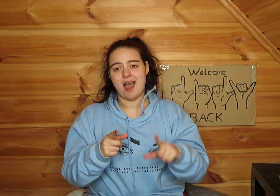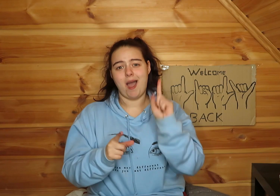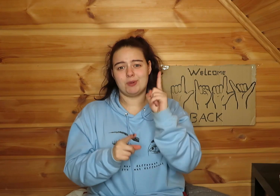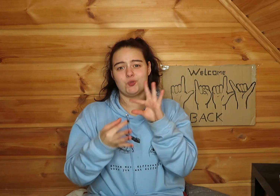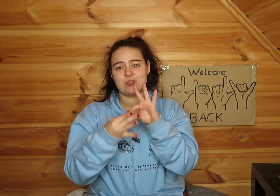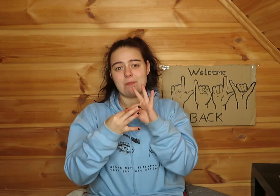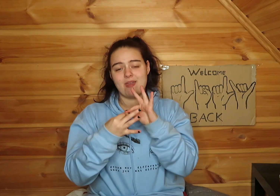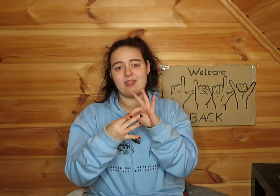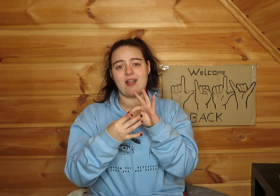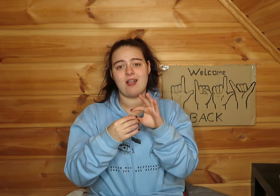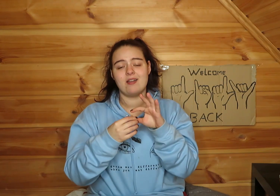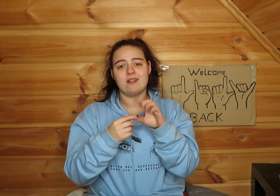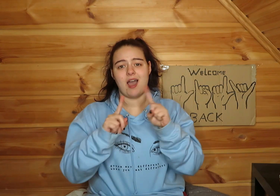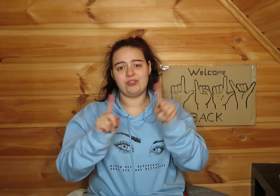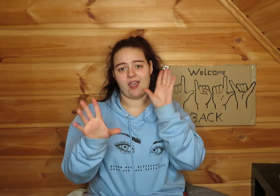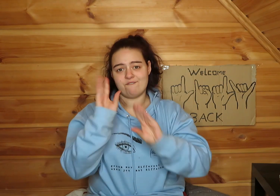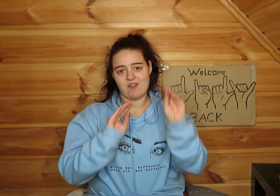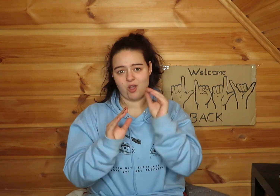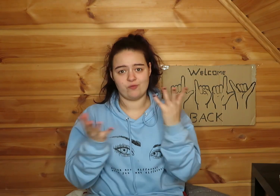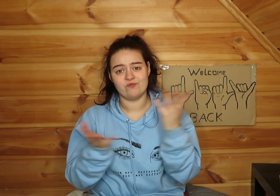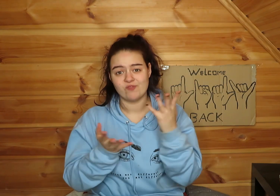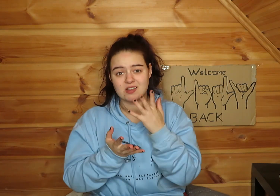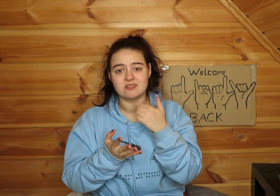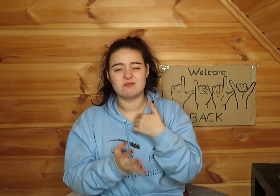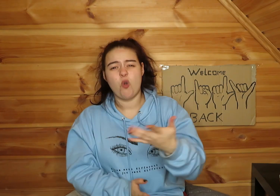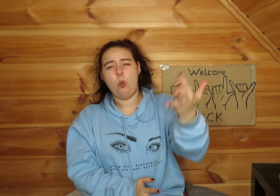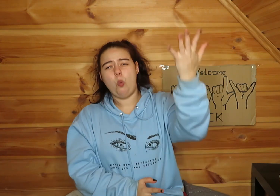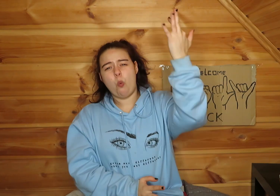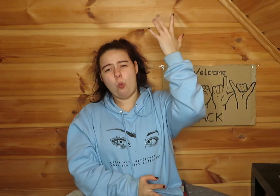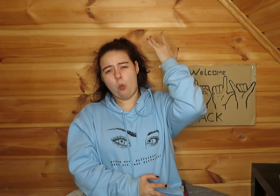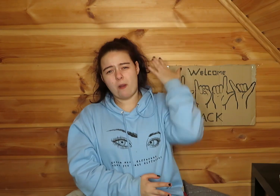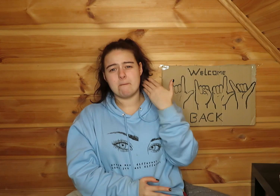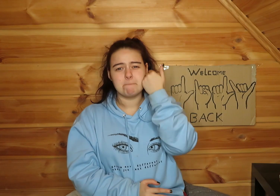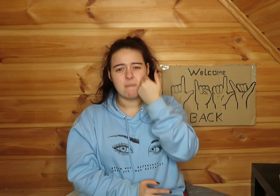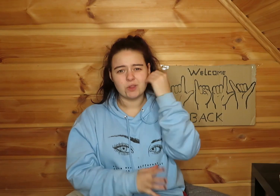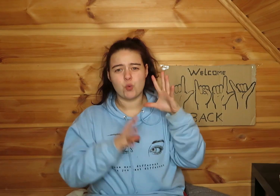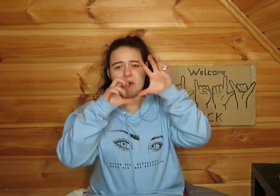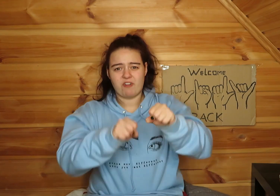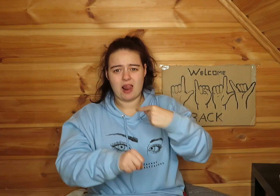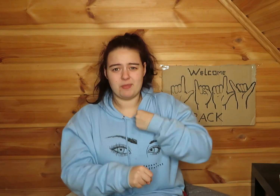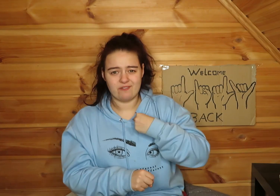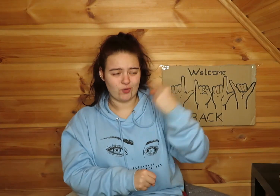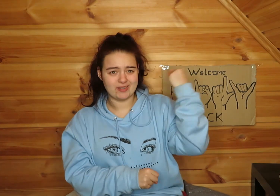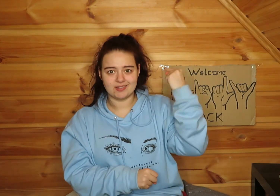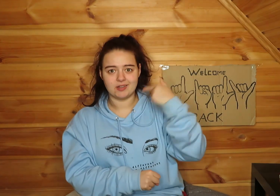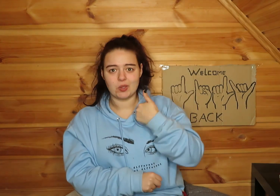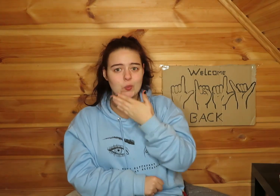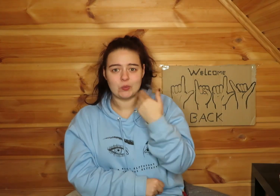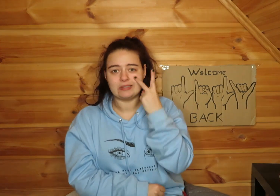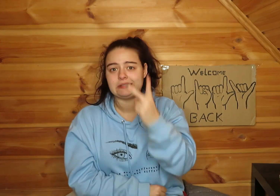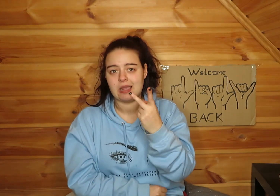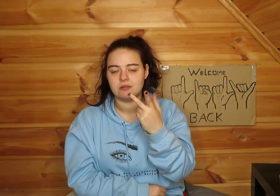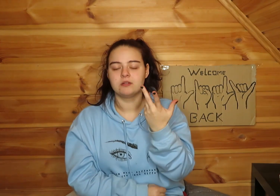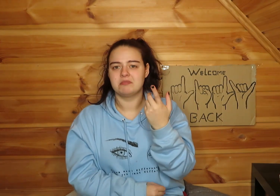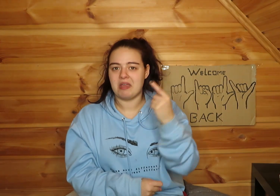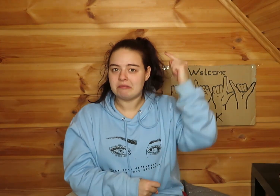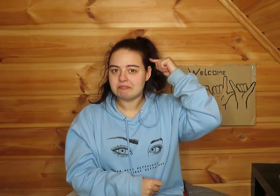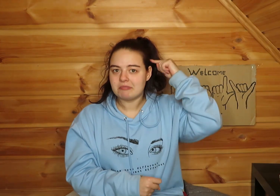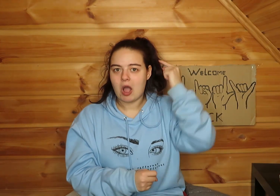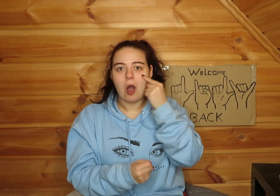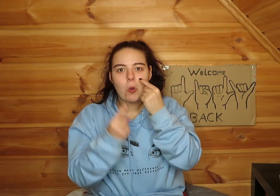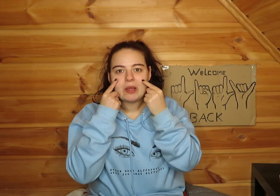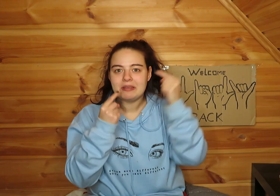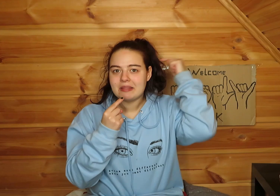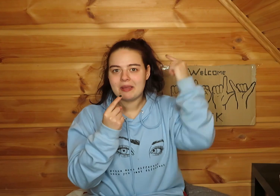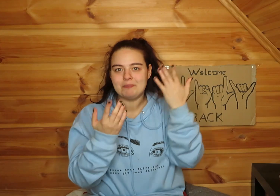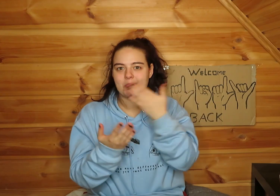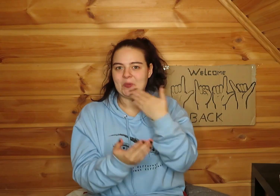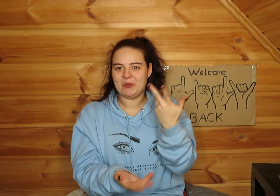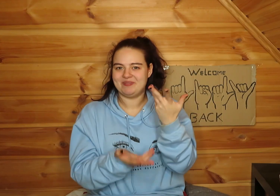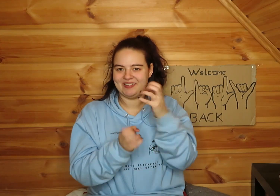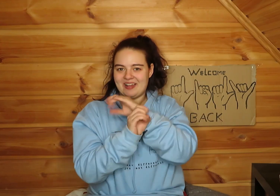But this is connected to when someone attacked me from behind and obviously I couldn´t see him coming at me.I do not have eyes on the back of my head.